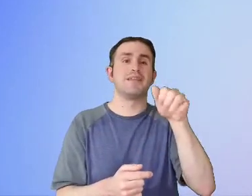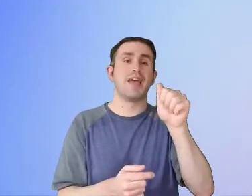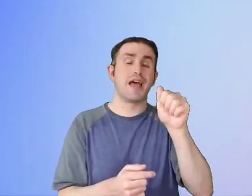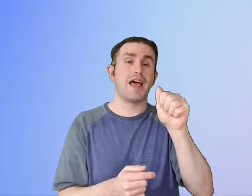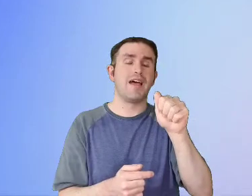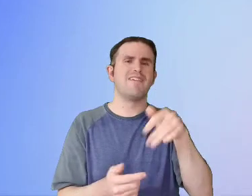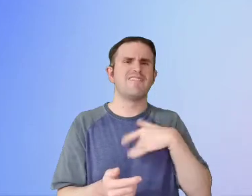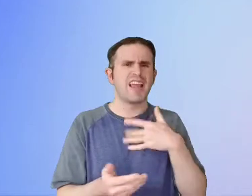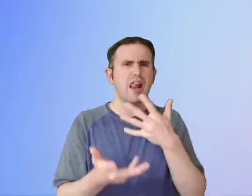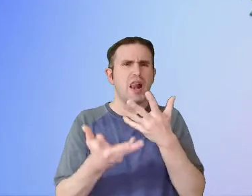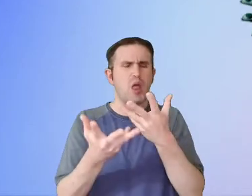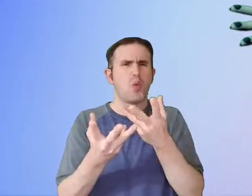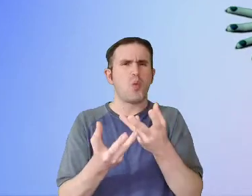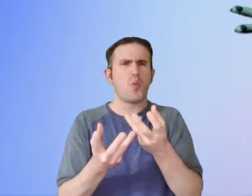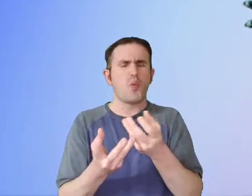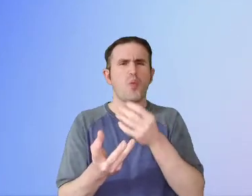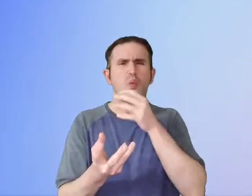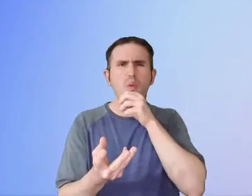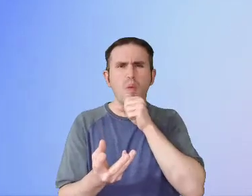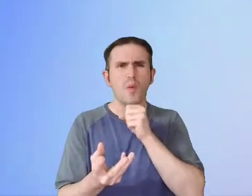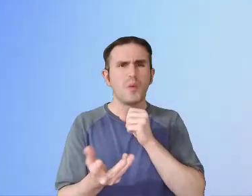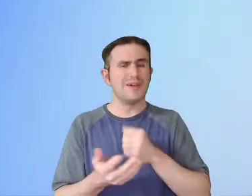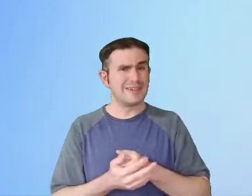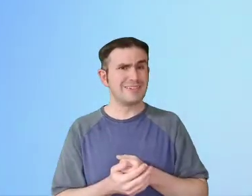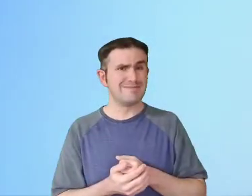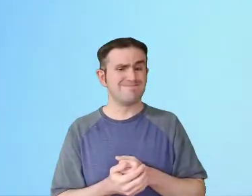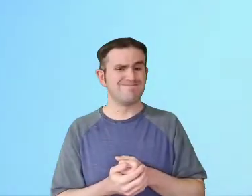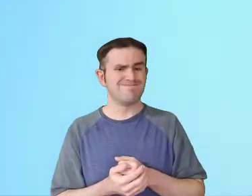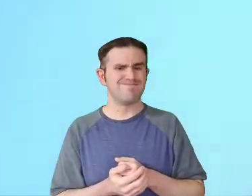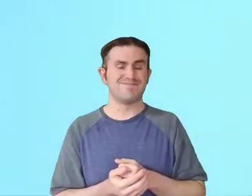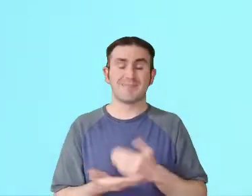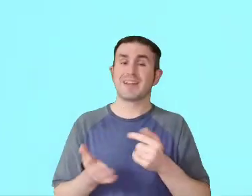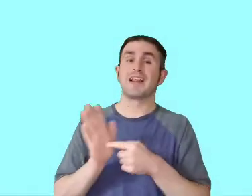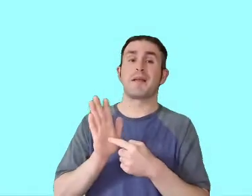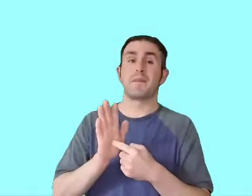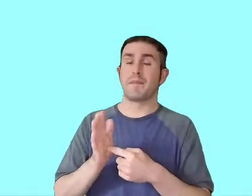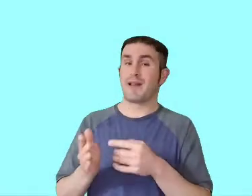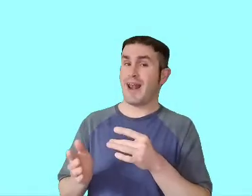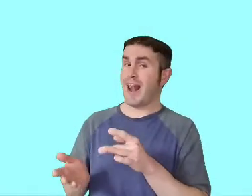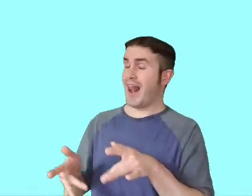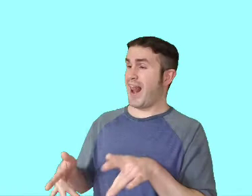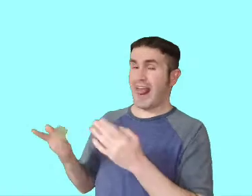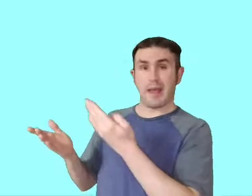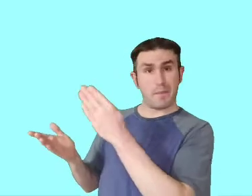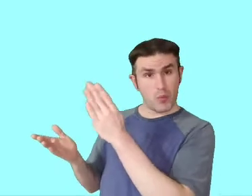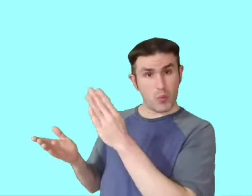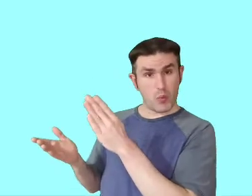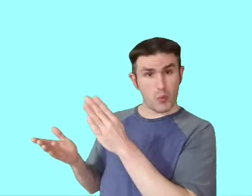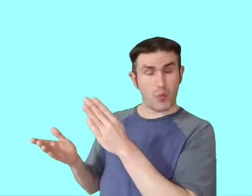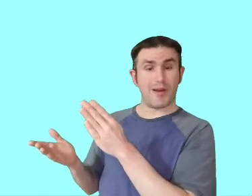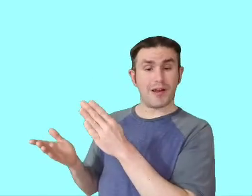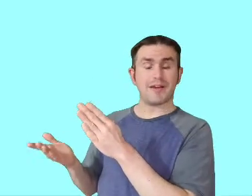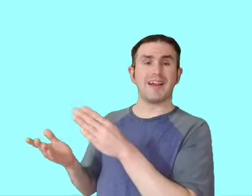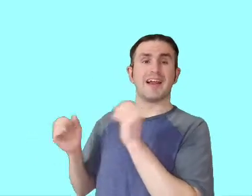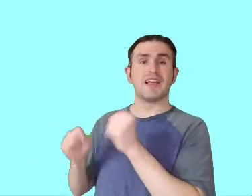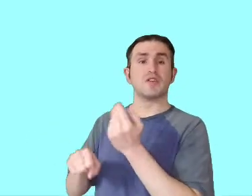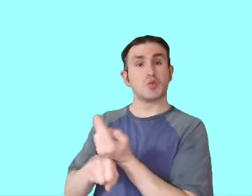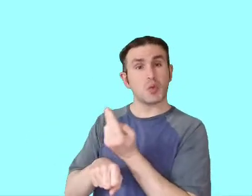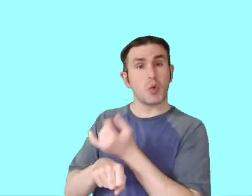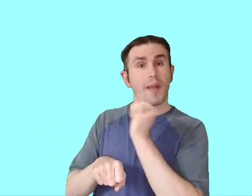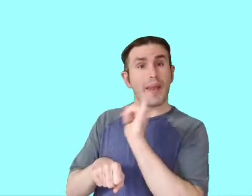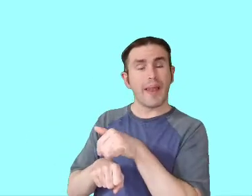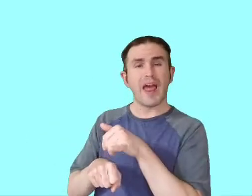So in those cases, if you were to like take a light blue, for example: you can use that as a